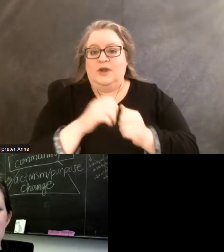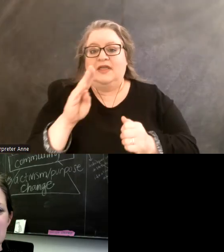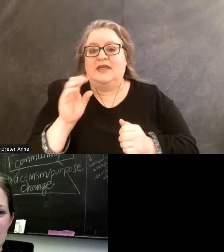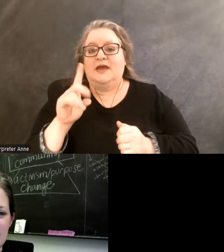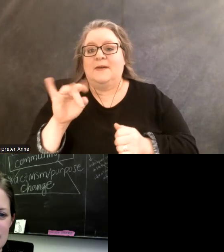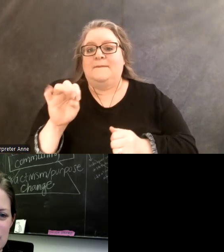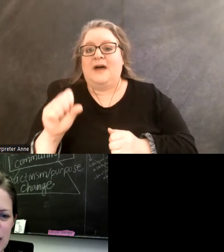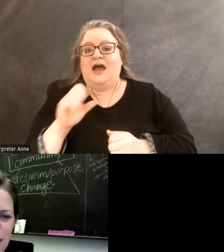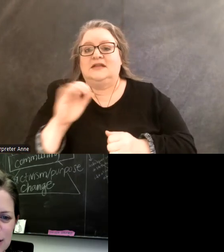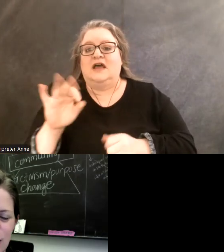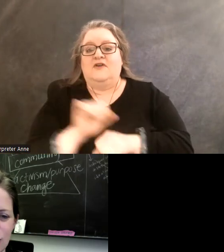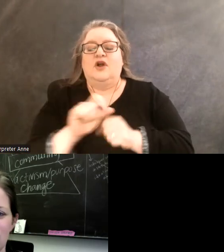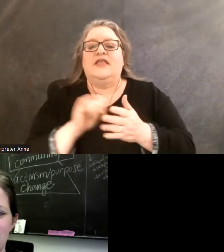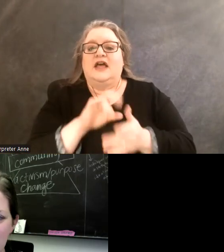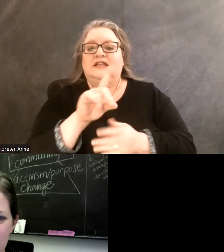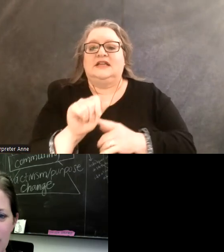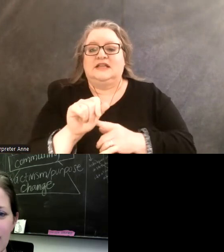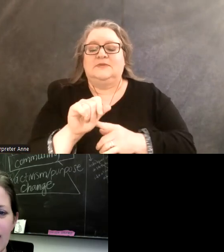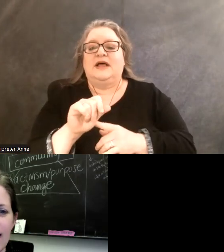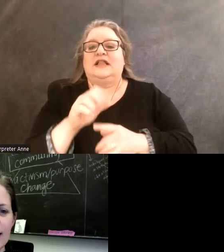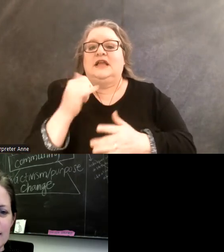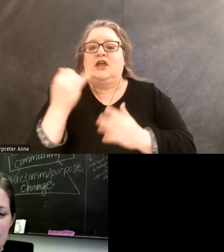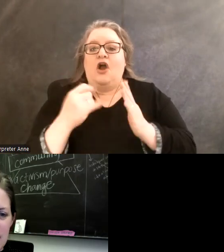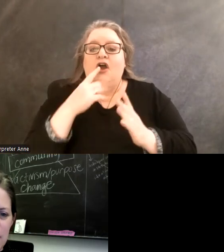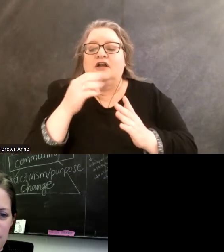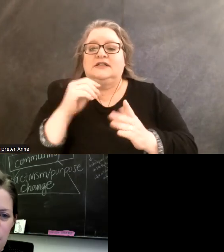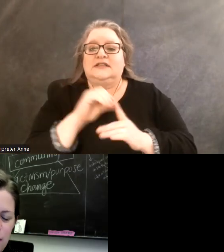is a disability arts and culture Network. It's made up of